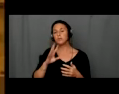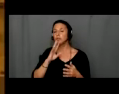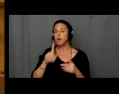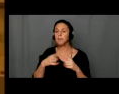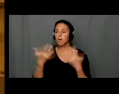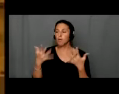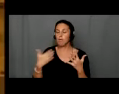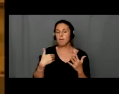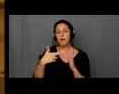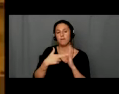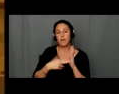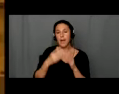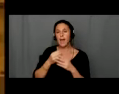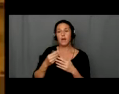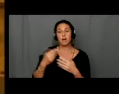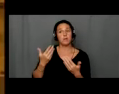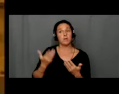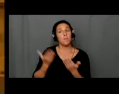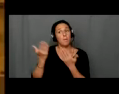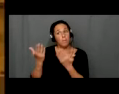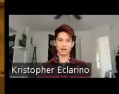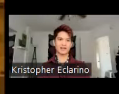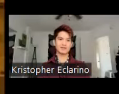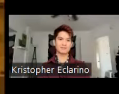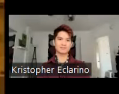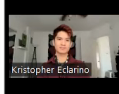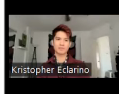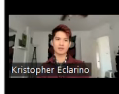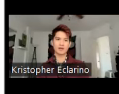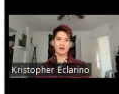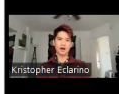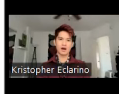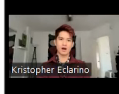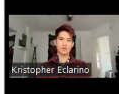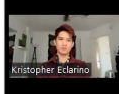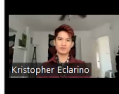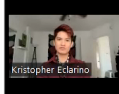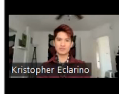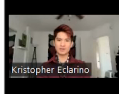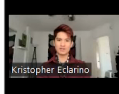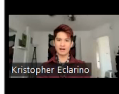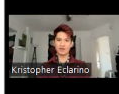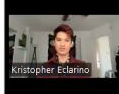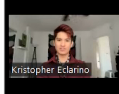regulations that we reviewed in our research Next slide. We reviewed cal OSHA's heat